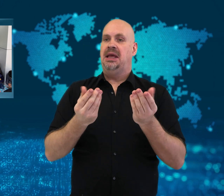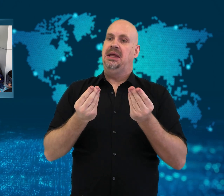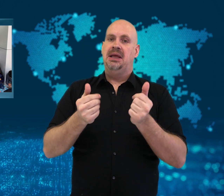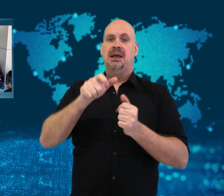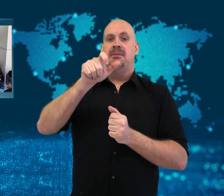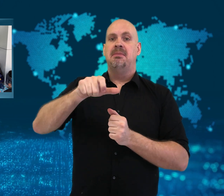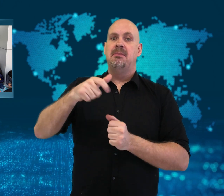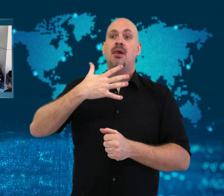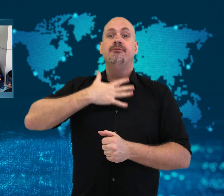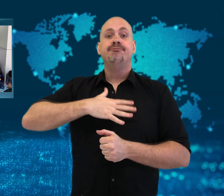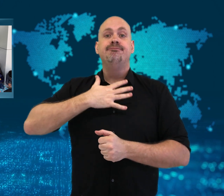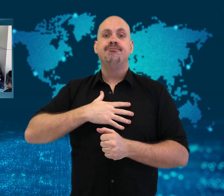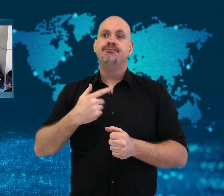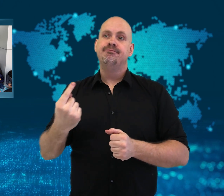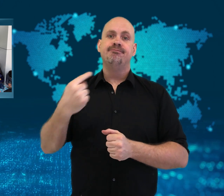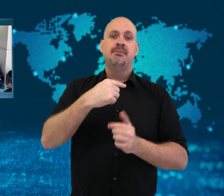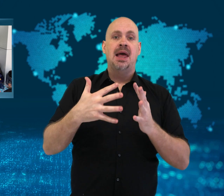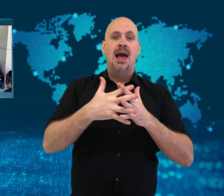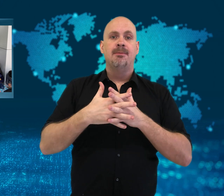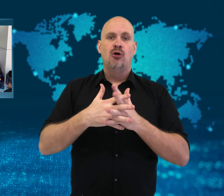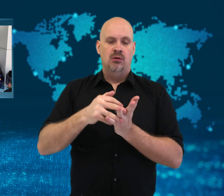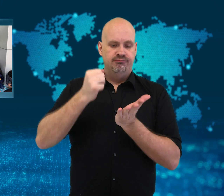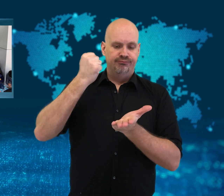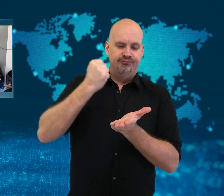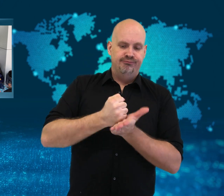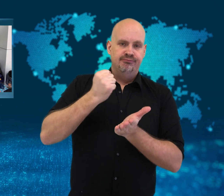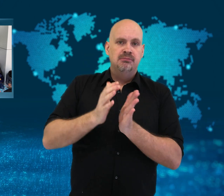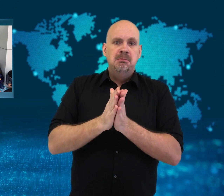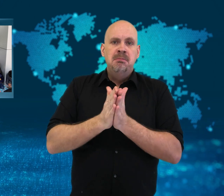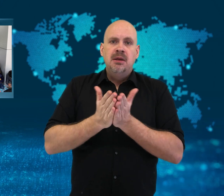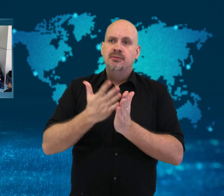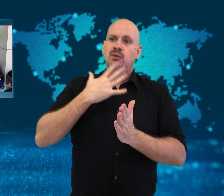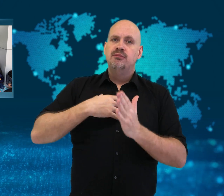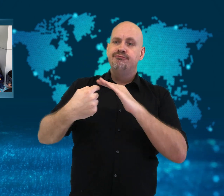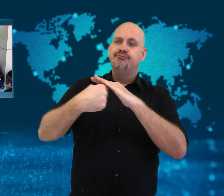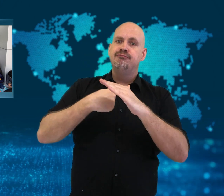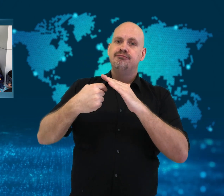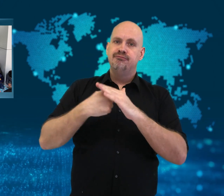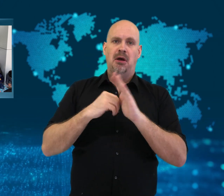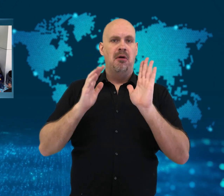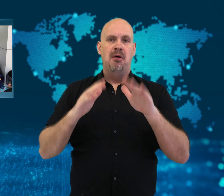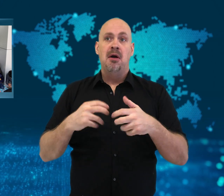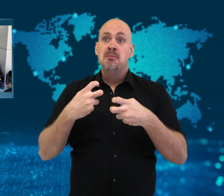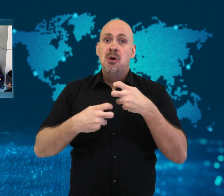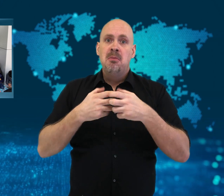They say that Biden’s administration is making it easier